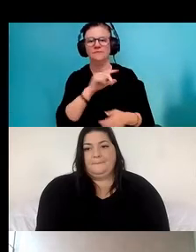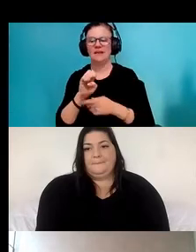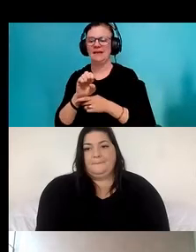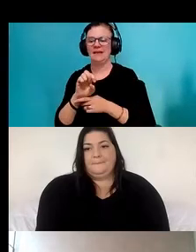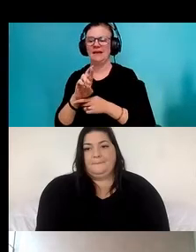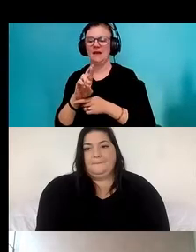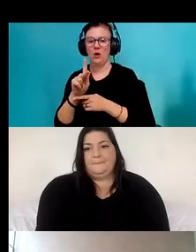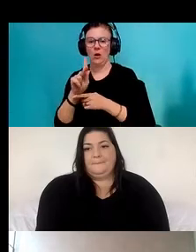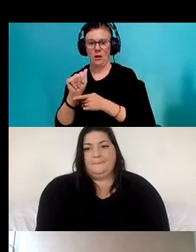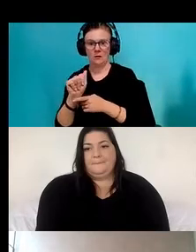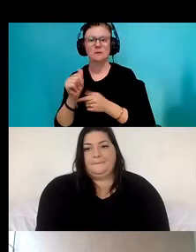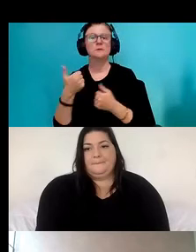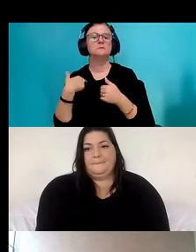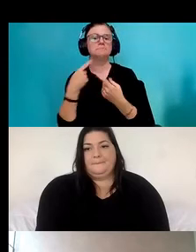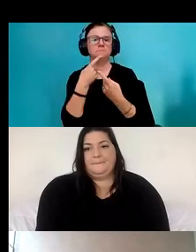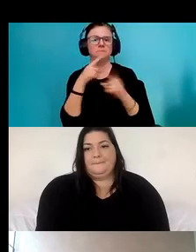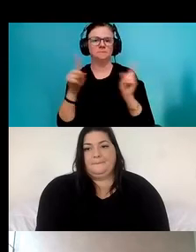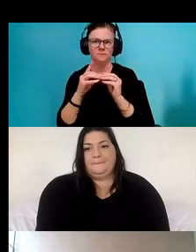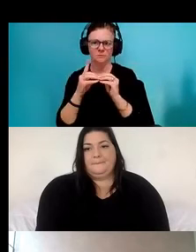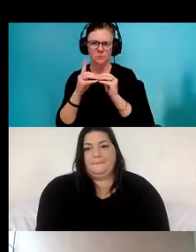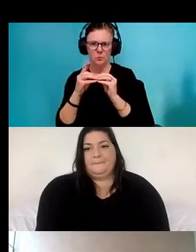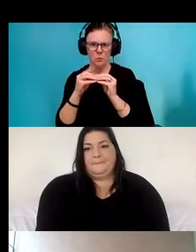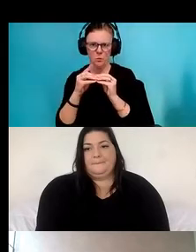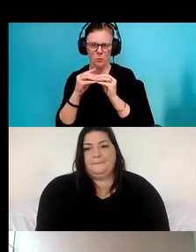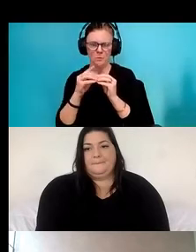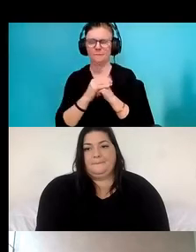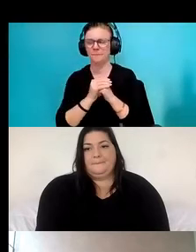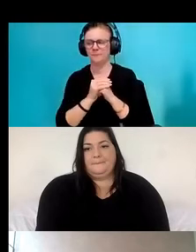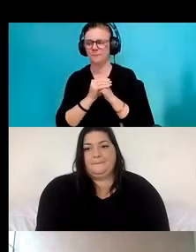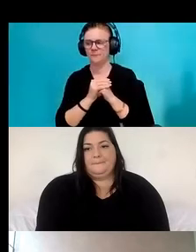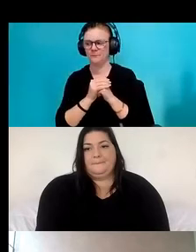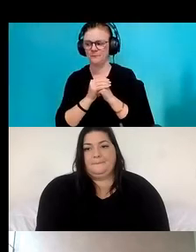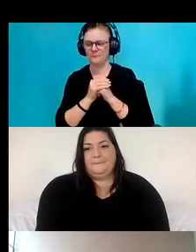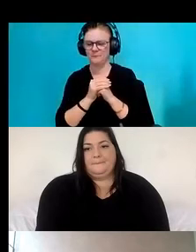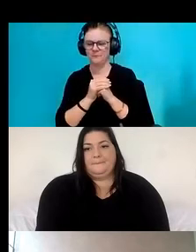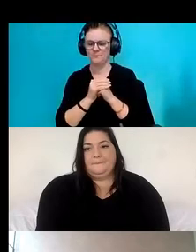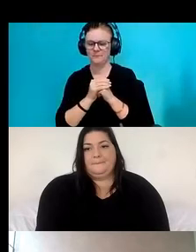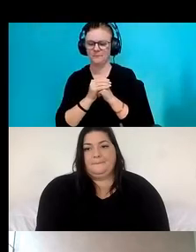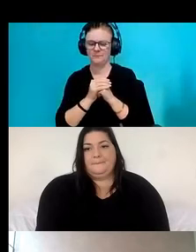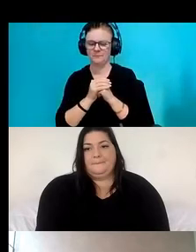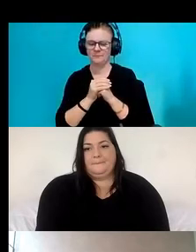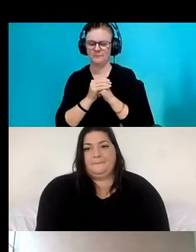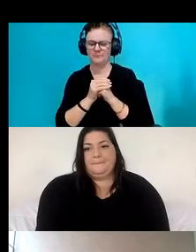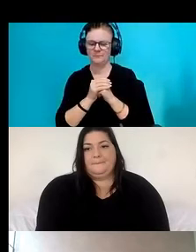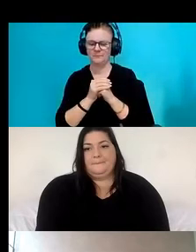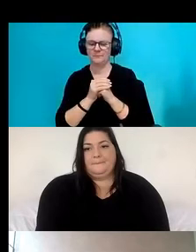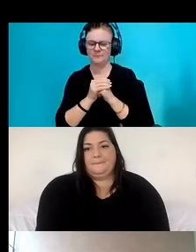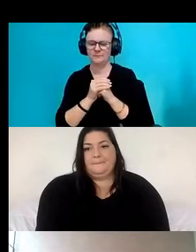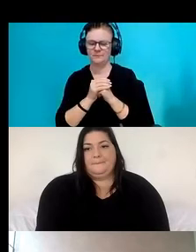before we dive into the missions of OVW and VAWA MEI.